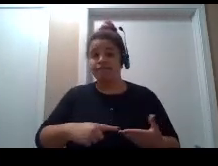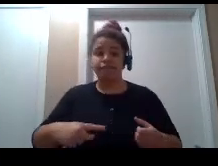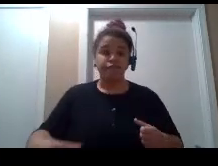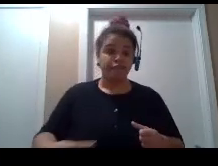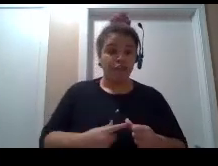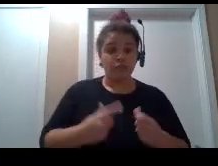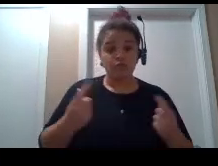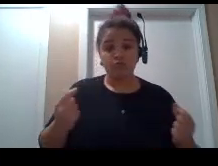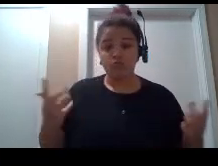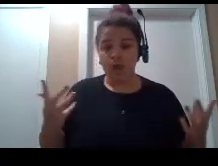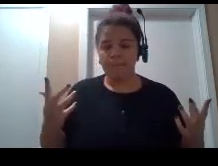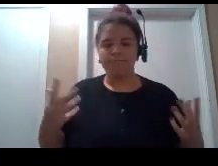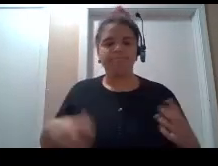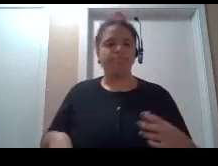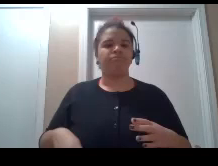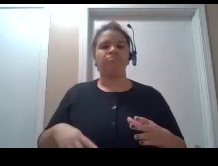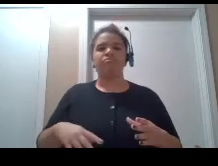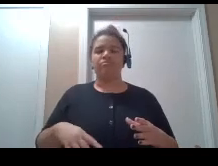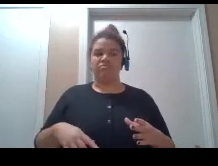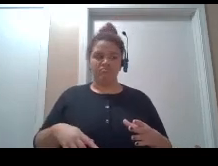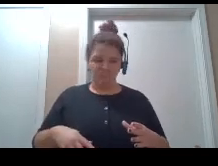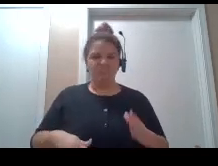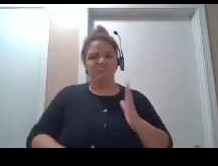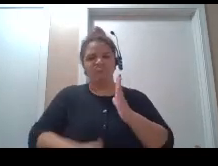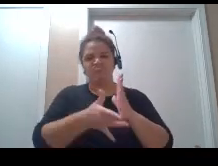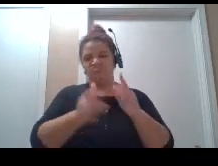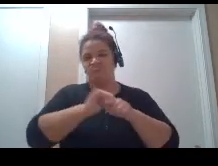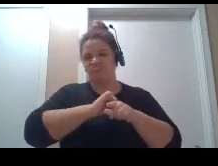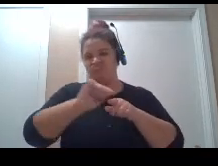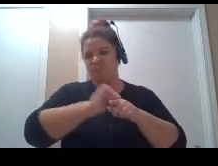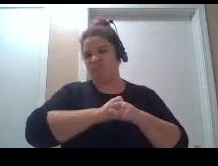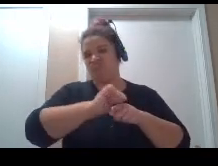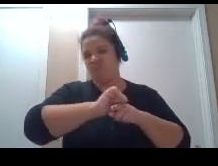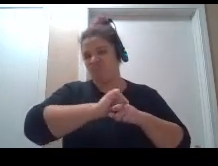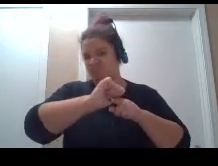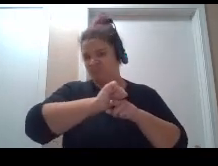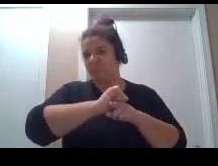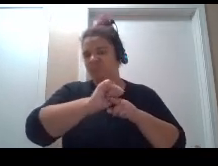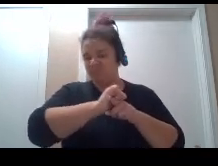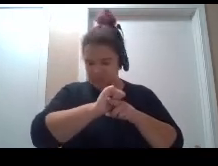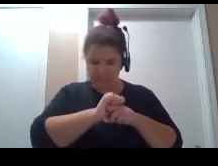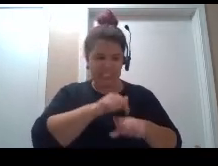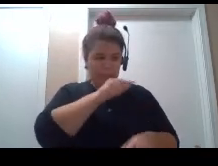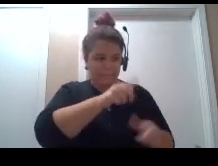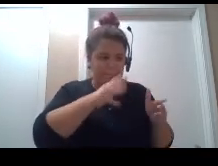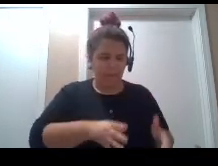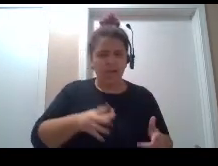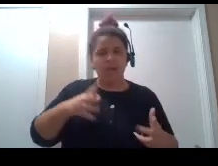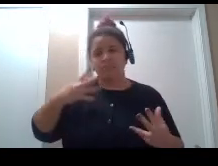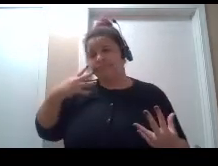Practice using the technology; make sure the candidate is comfortable with how to use Microsoft Teams